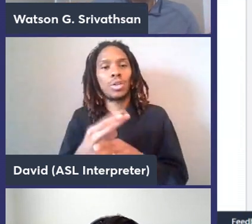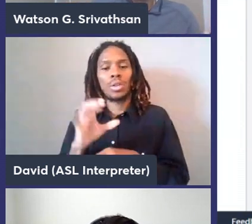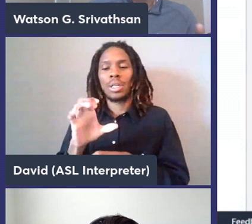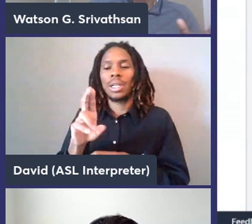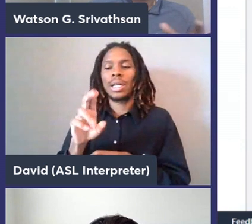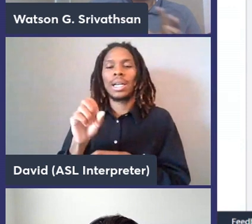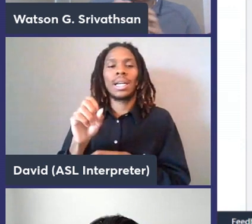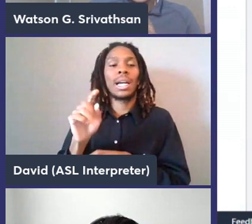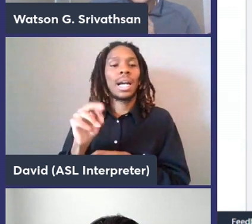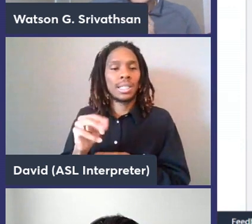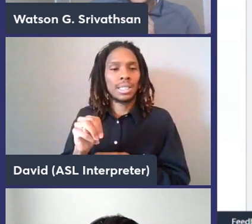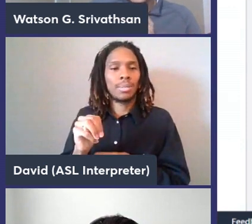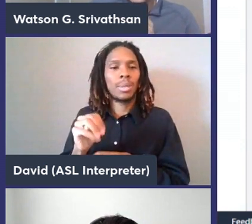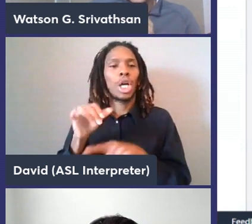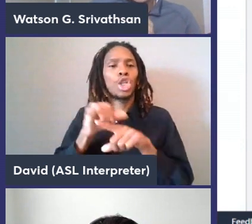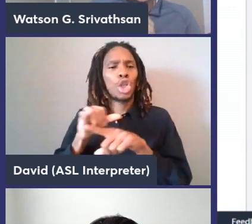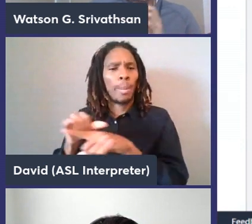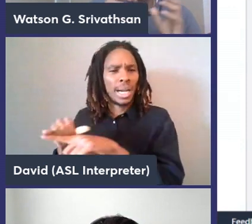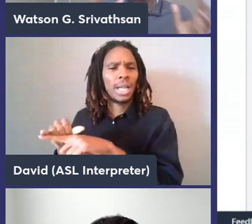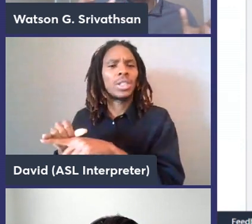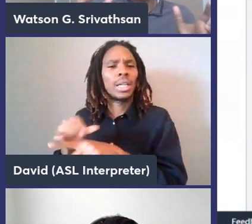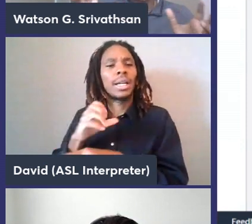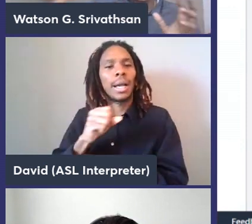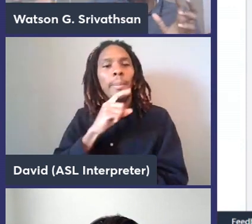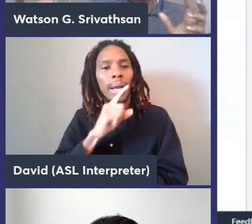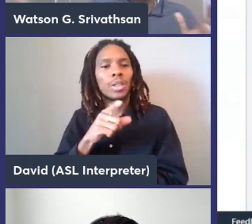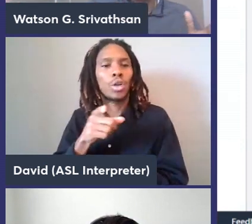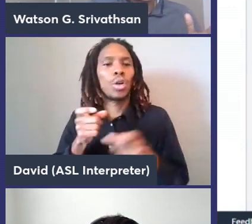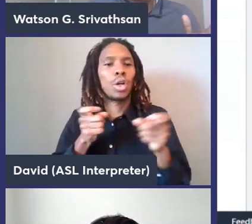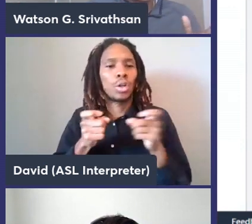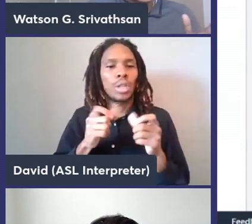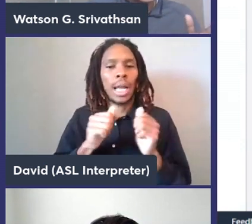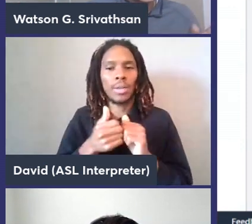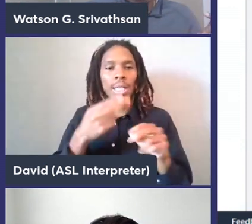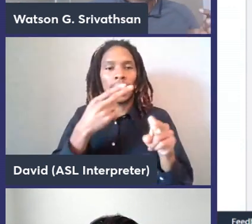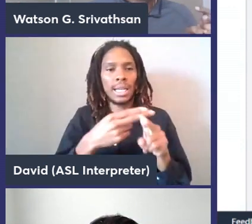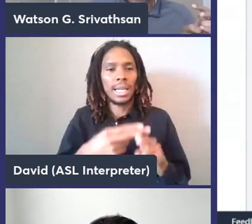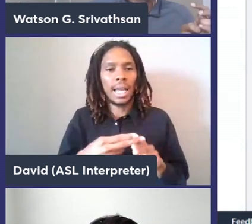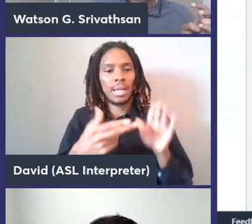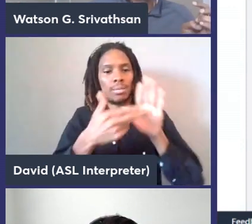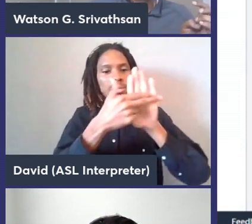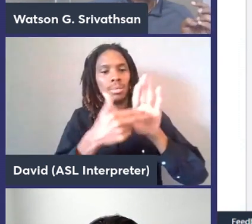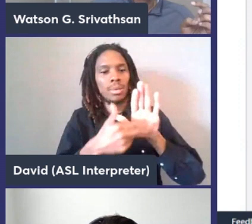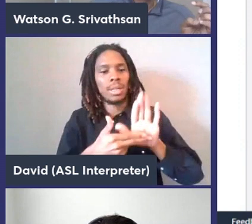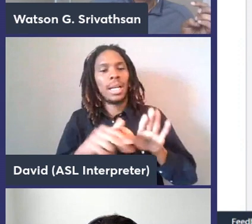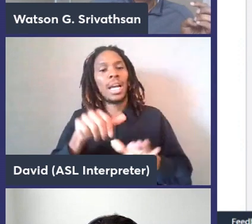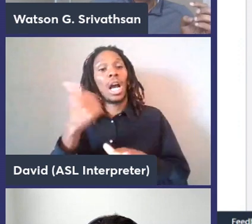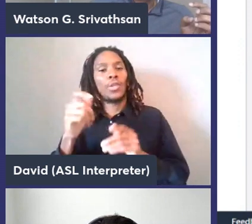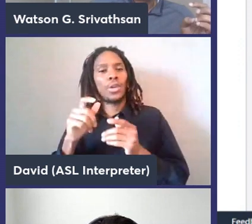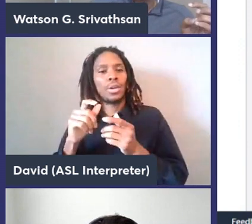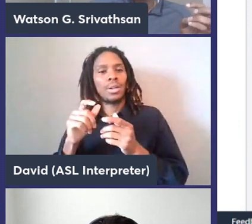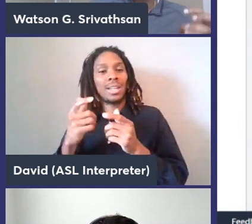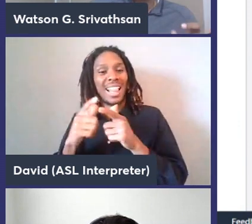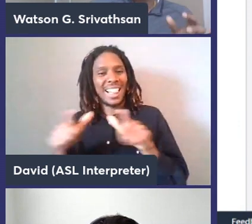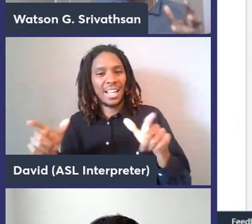to ensure that you control how the names are represented in other languages. And this is a parallel data.